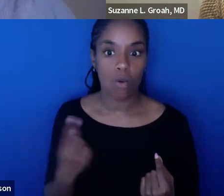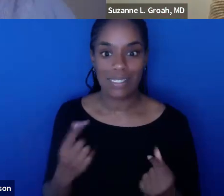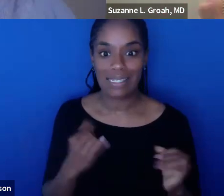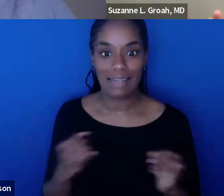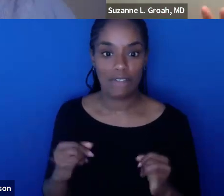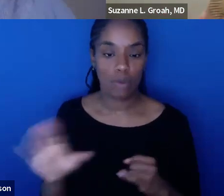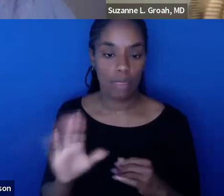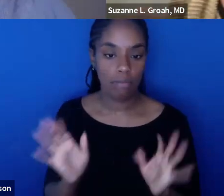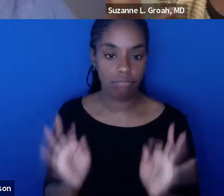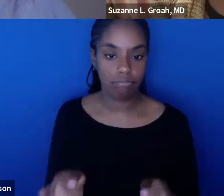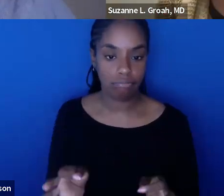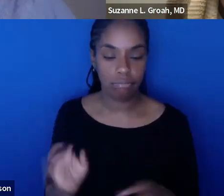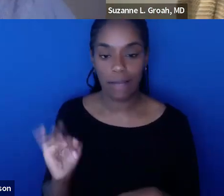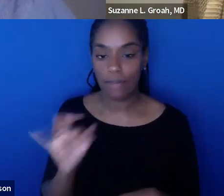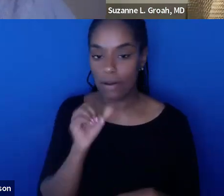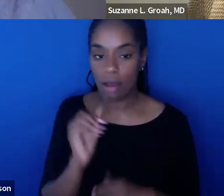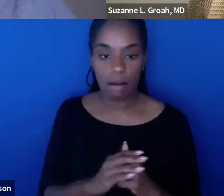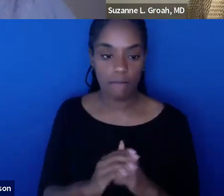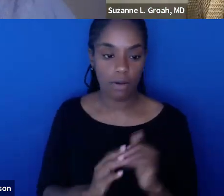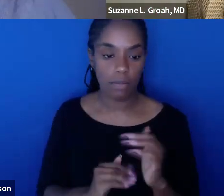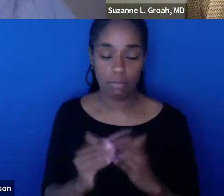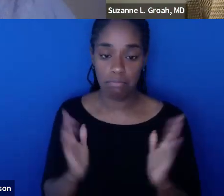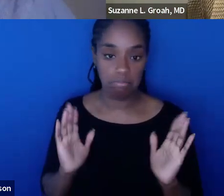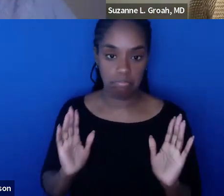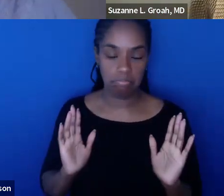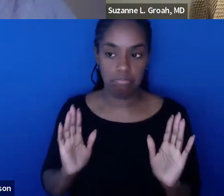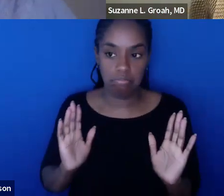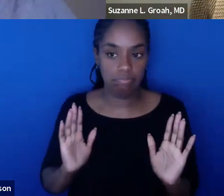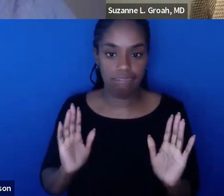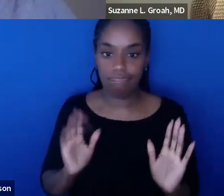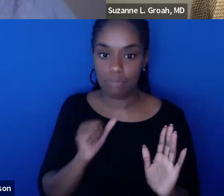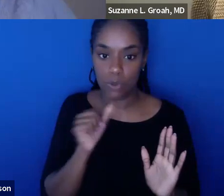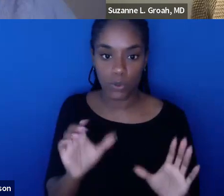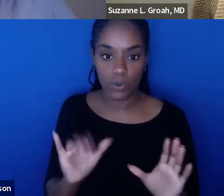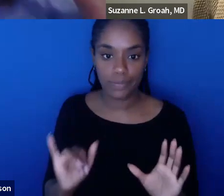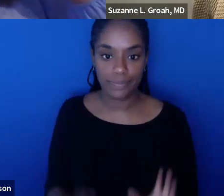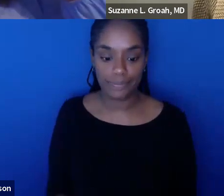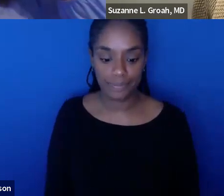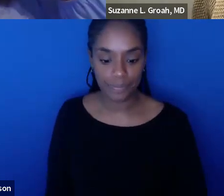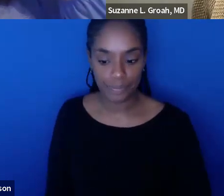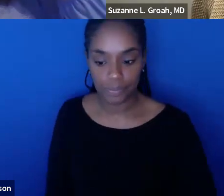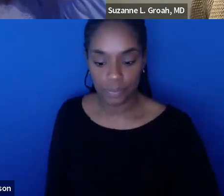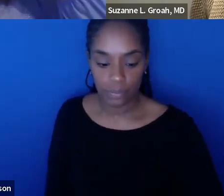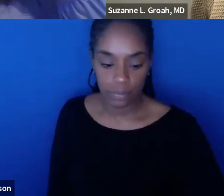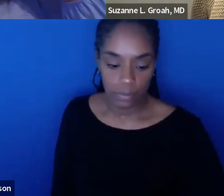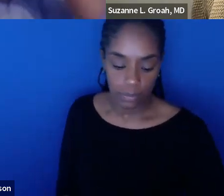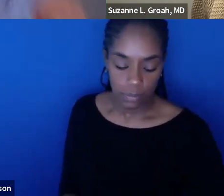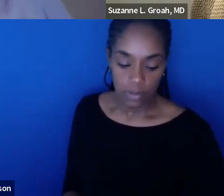If they feel uncomfortable with that choice, do what you're comfortable with. So we're building that app right now for people.